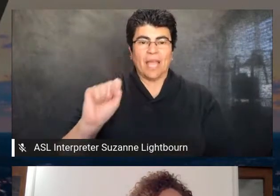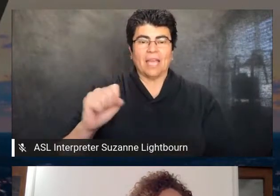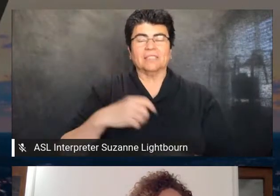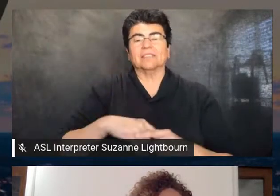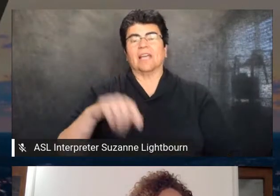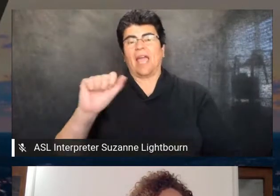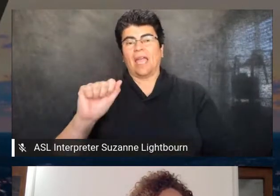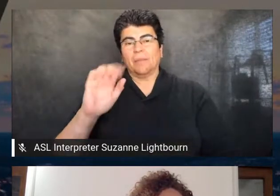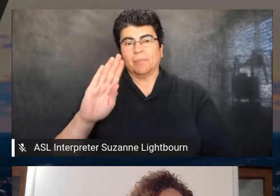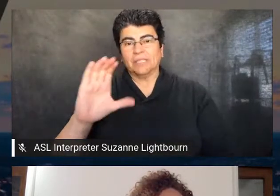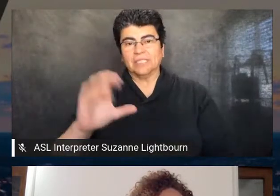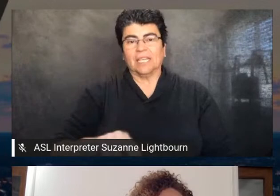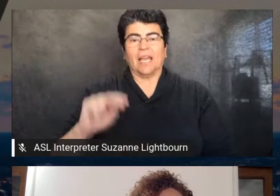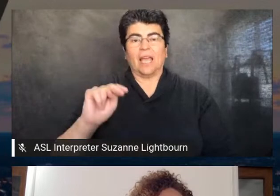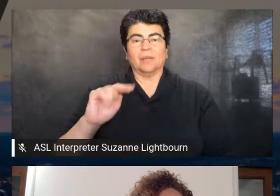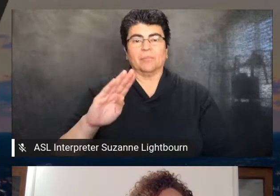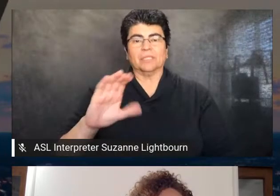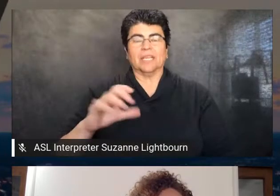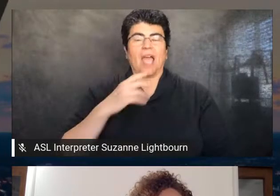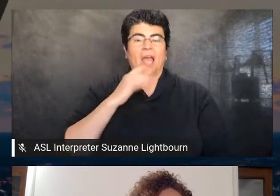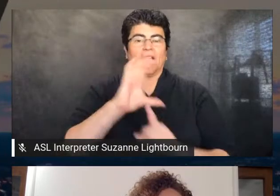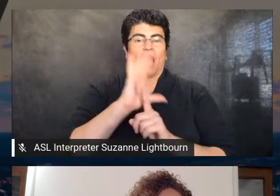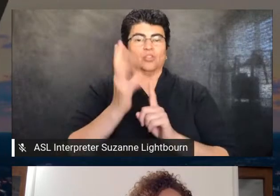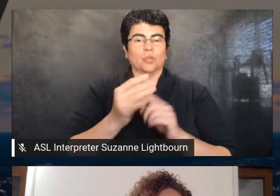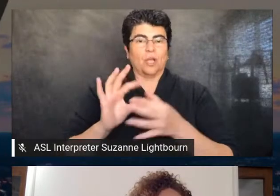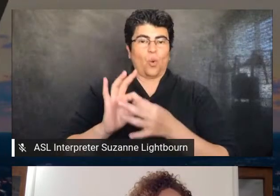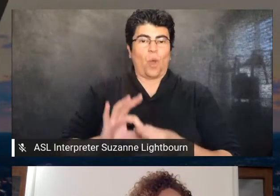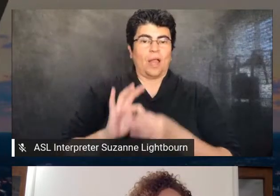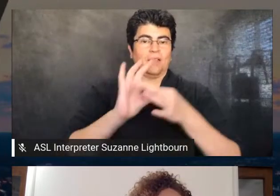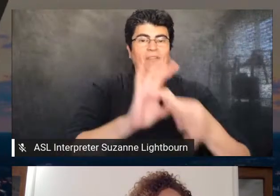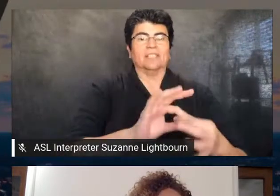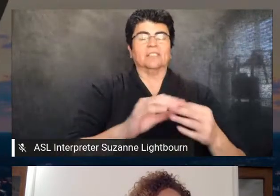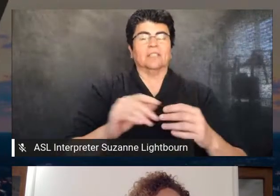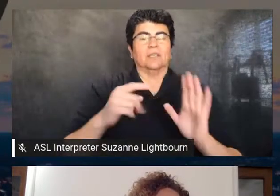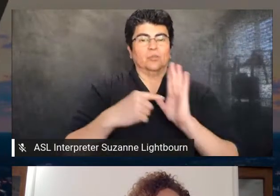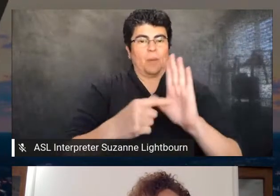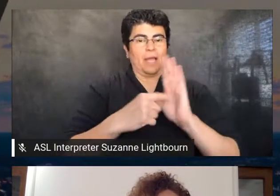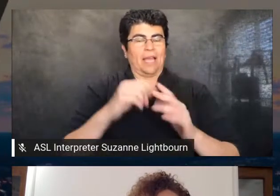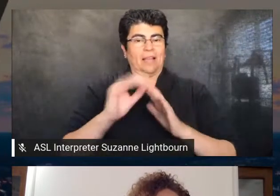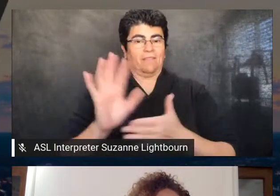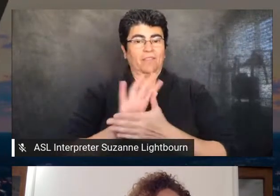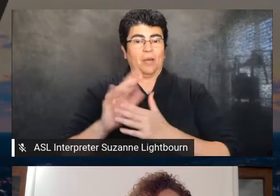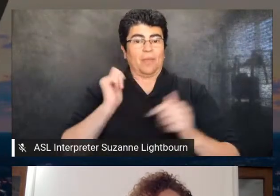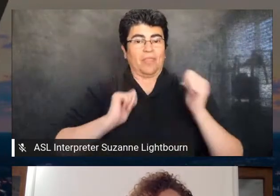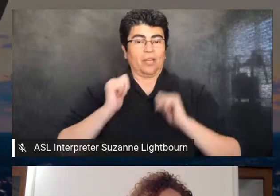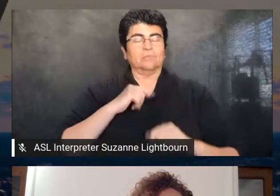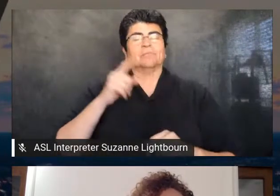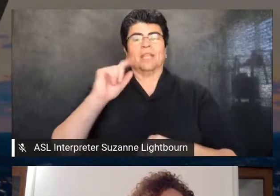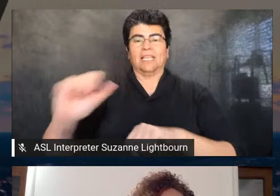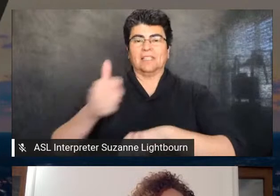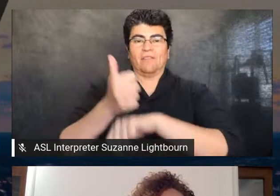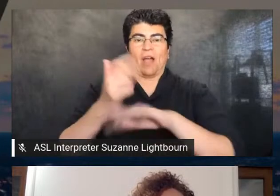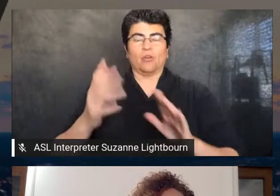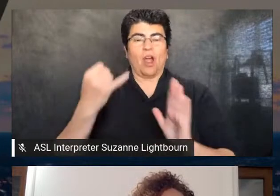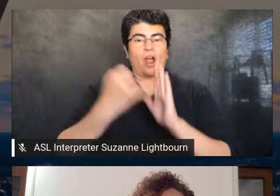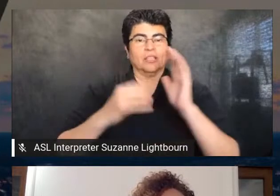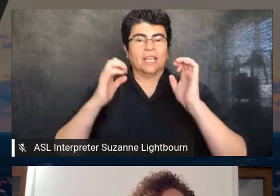and culturally relevant portrayals in film and theater. Obi is the founder of the arts education non profit